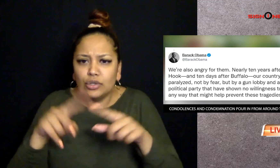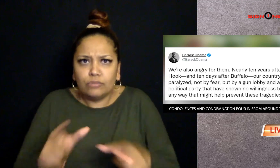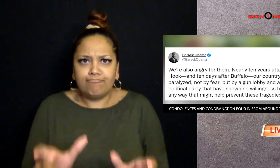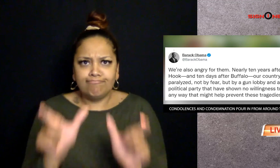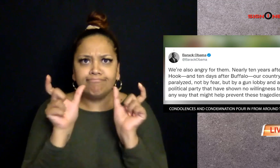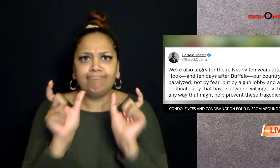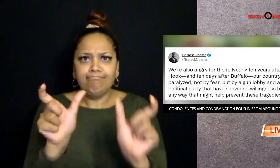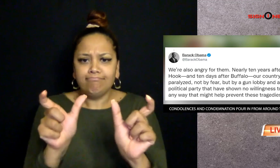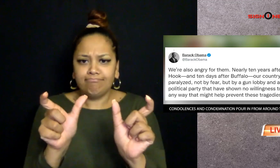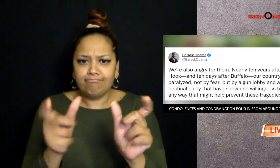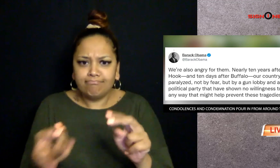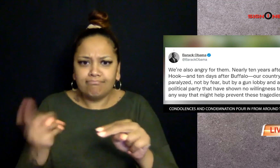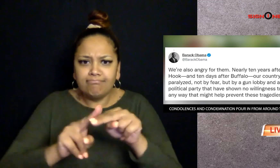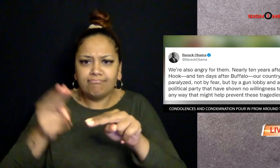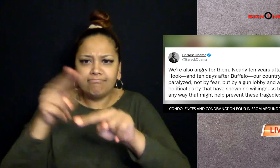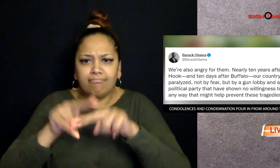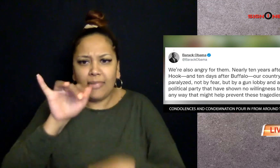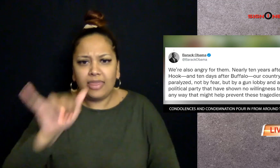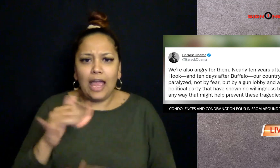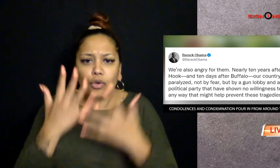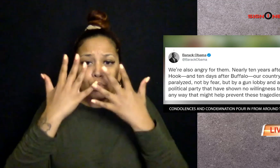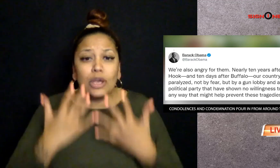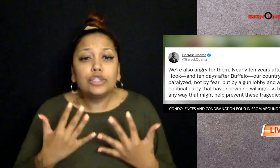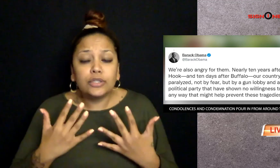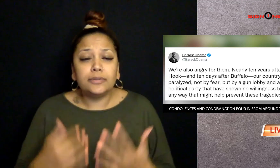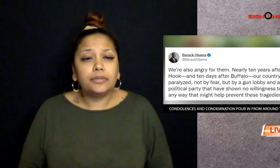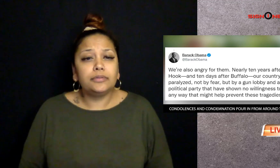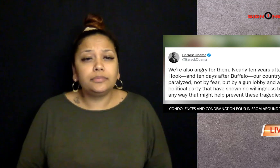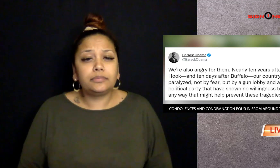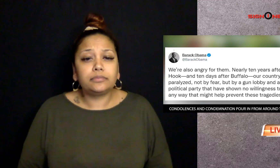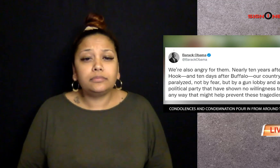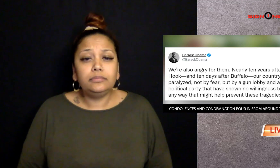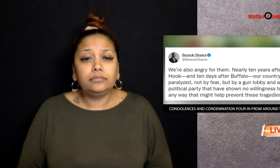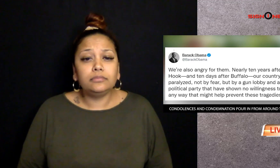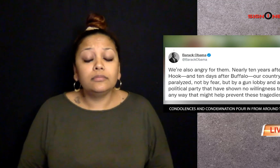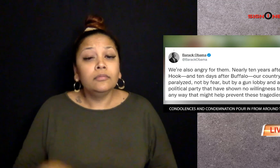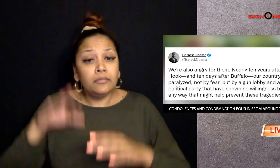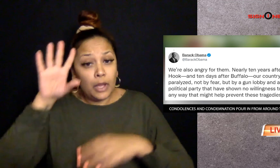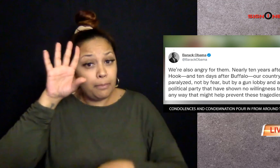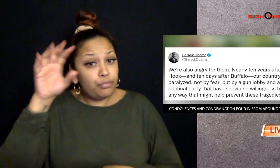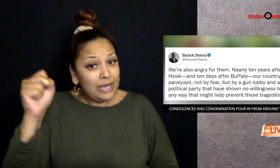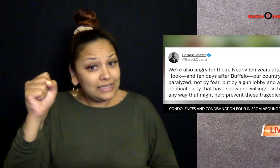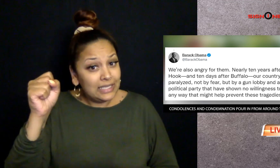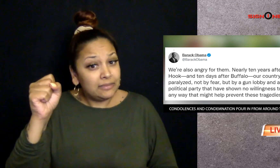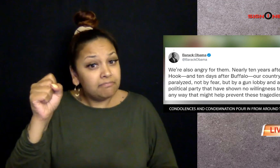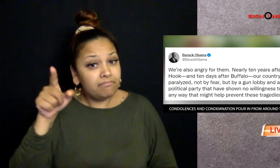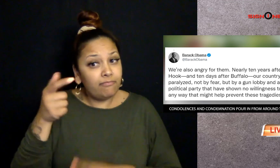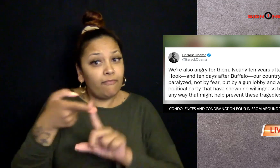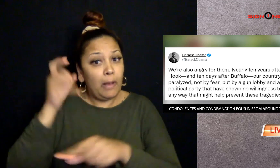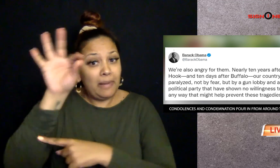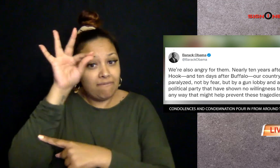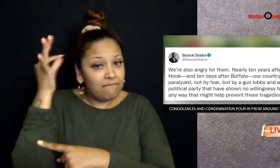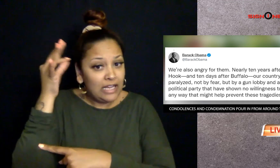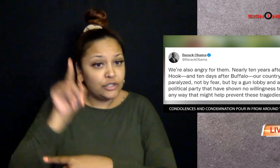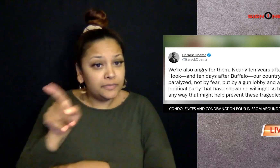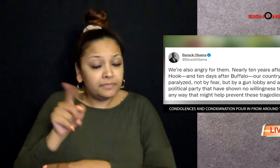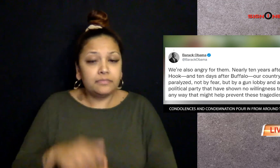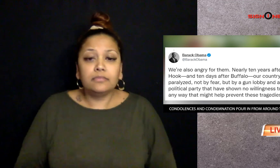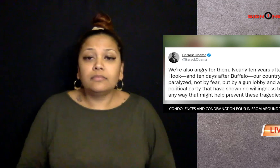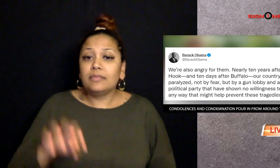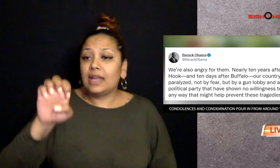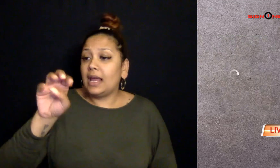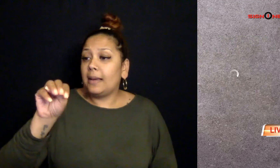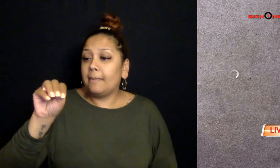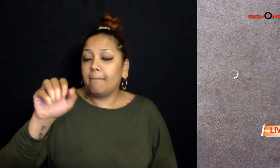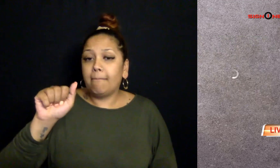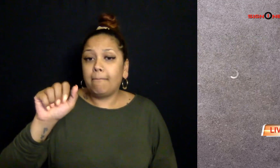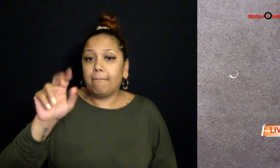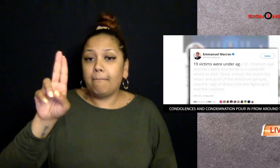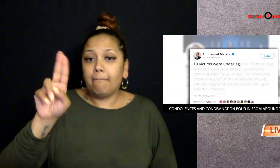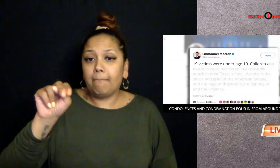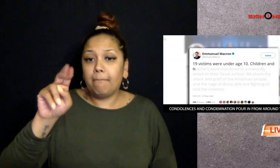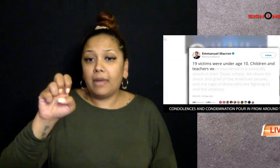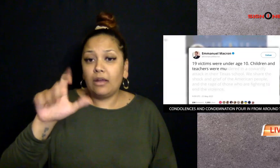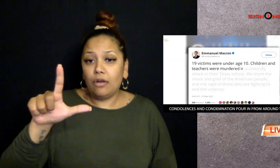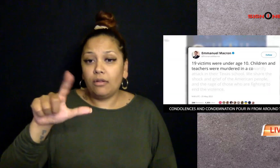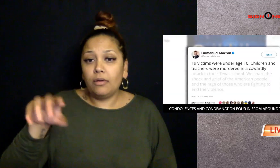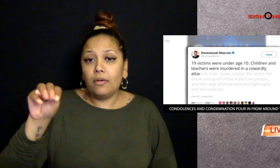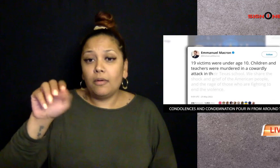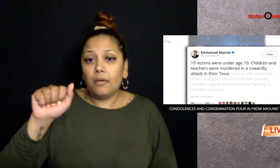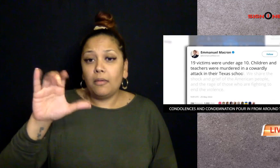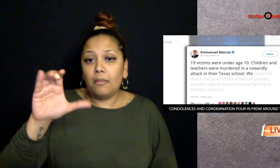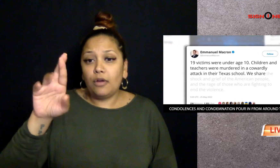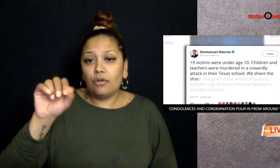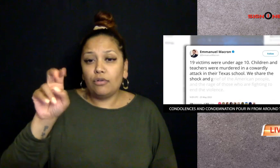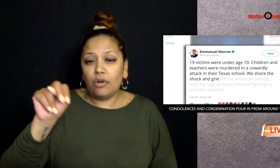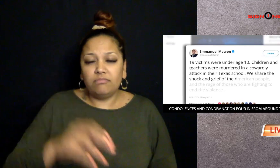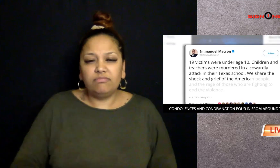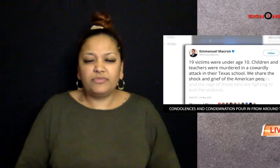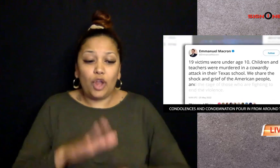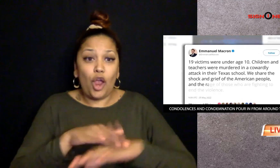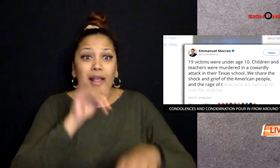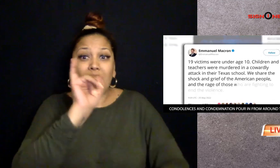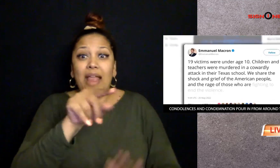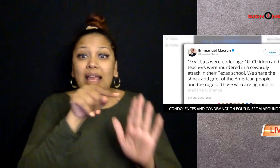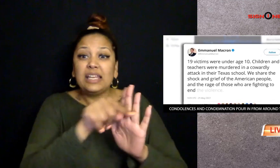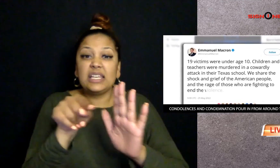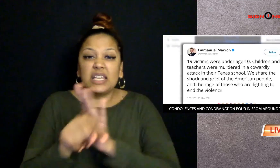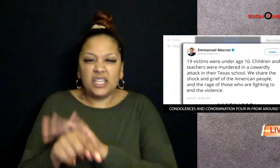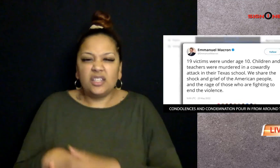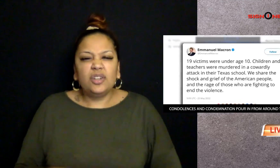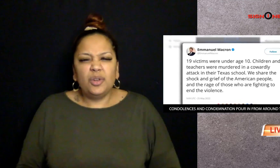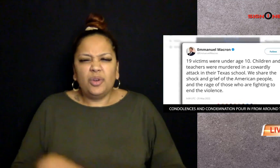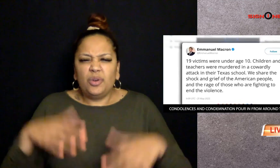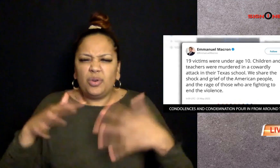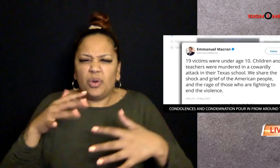in any way that might help prevent these tragedies French President Emmanuel Macron called the